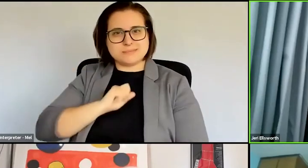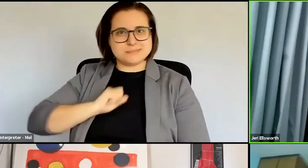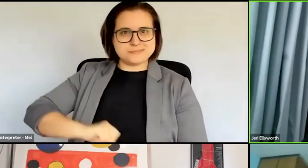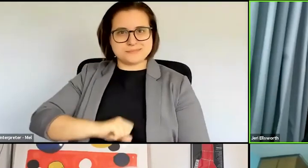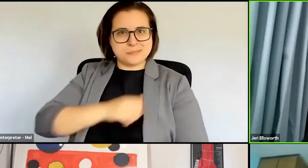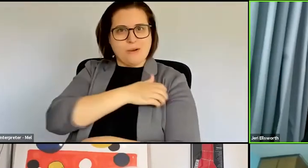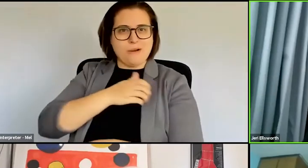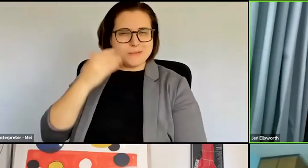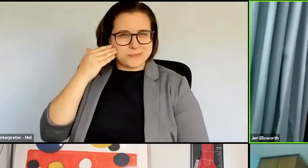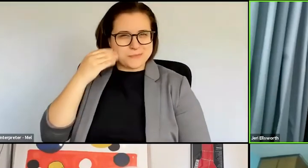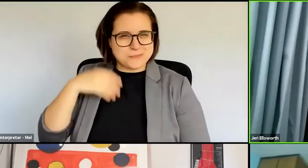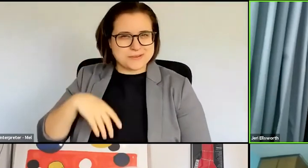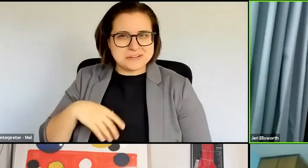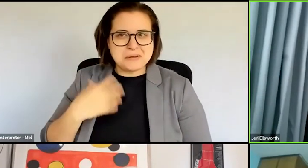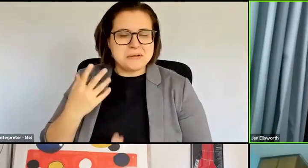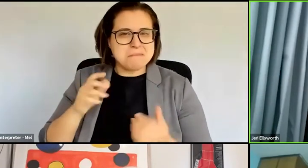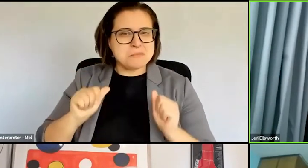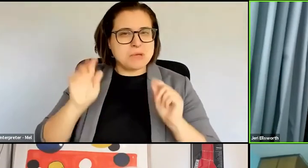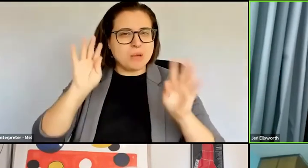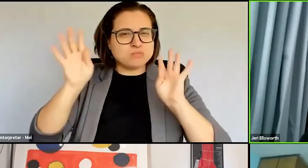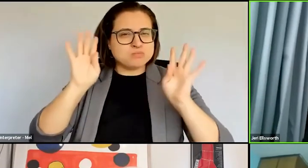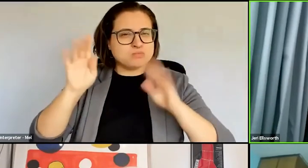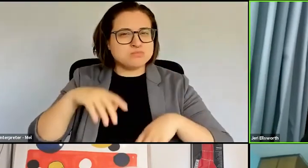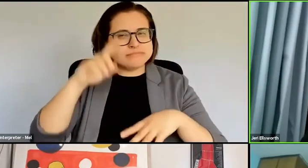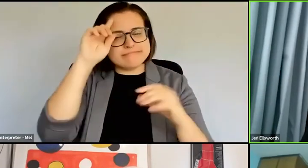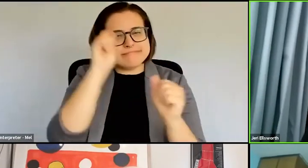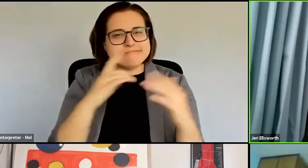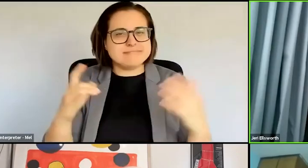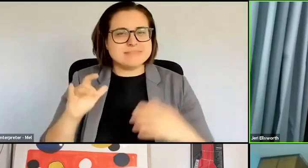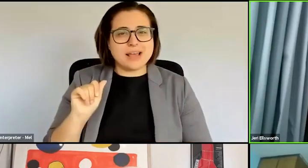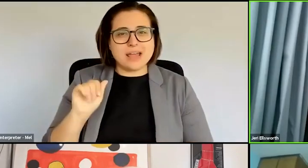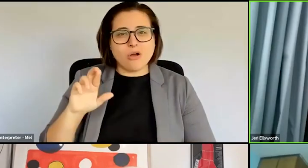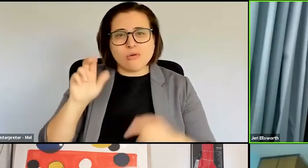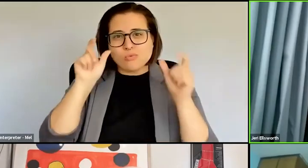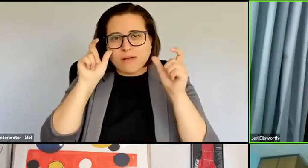I mean there's a lot of things you can imagine like you know, AR glasses that can let you know,